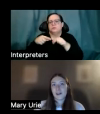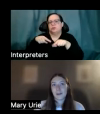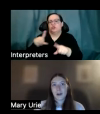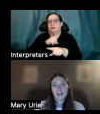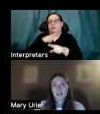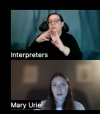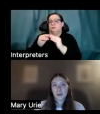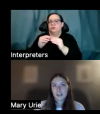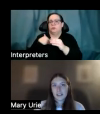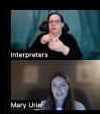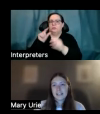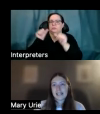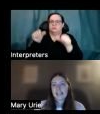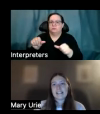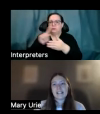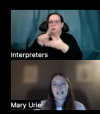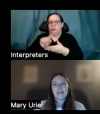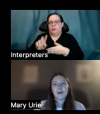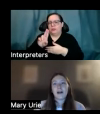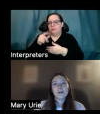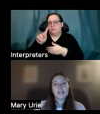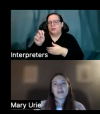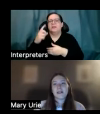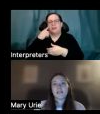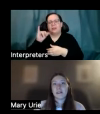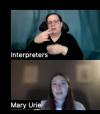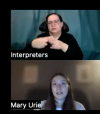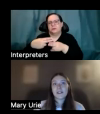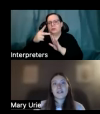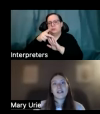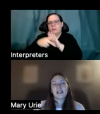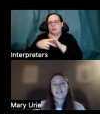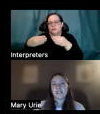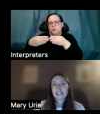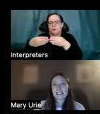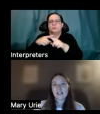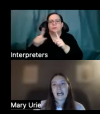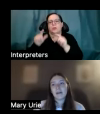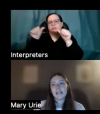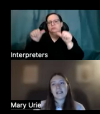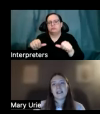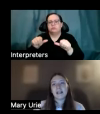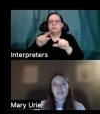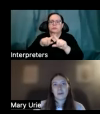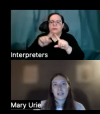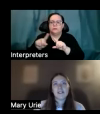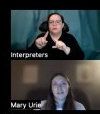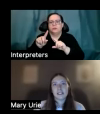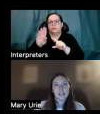the policy corner. And they put updates about different bills, and different things that are happening every week during the